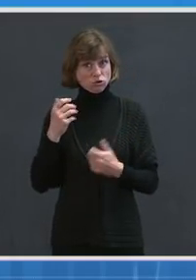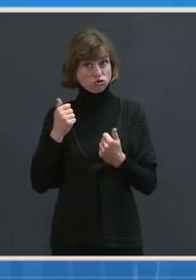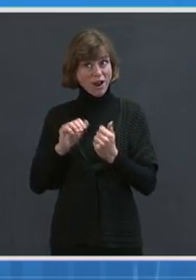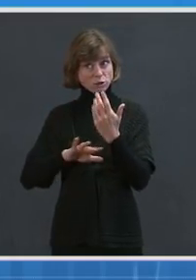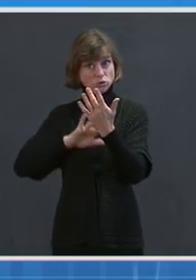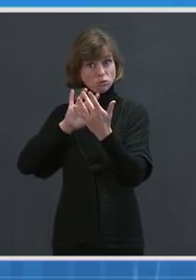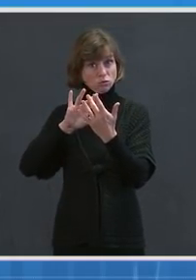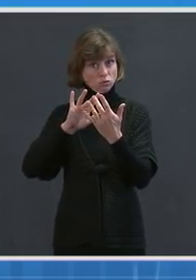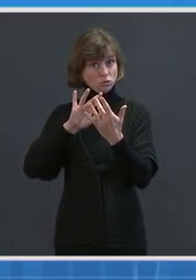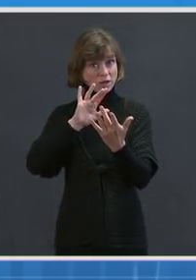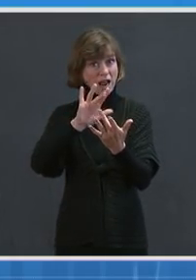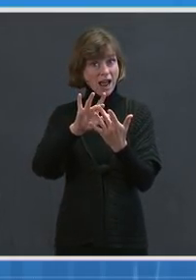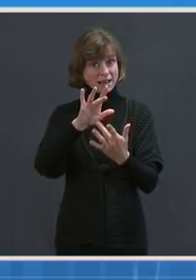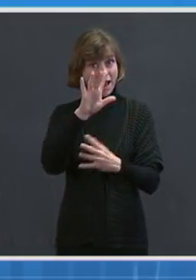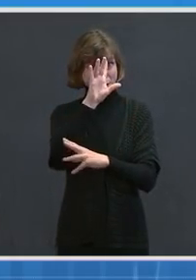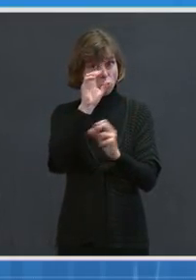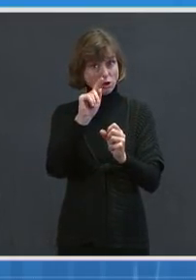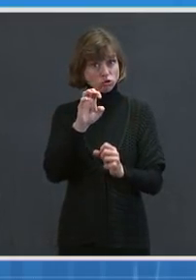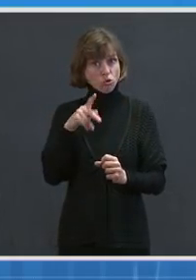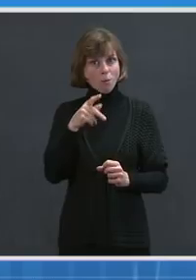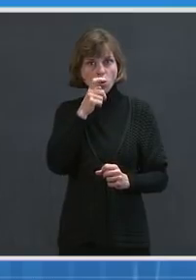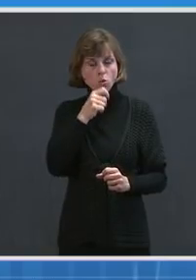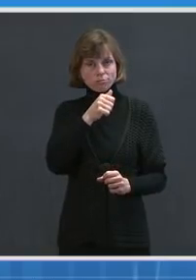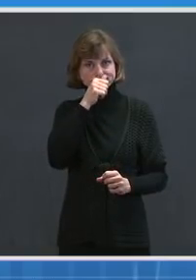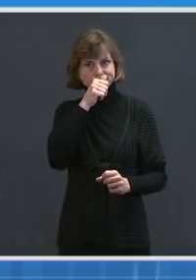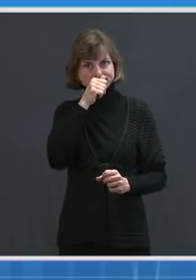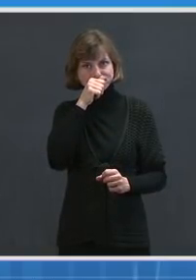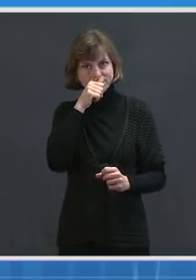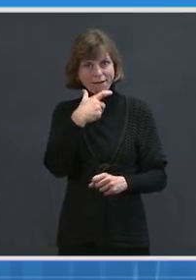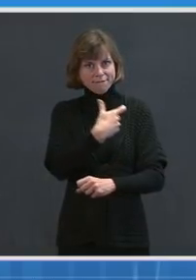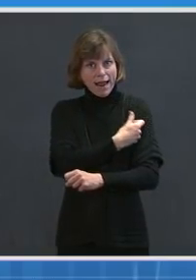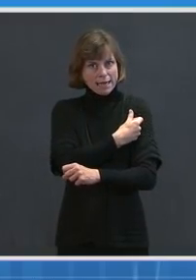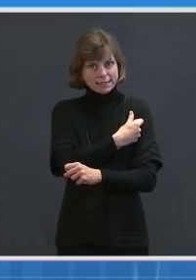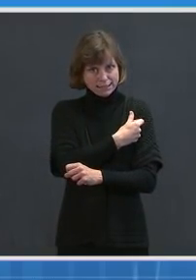who got his vaccine privately, about maybe doing a PSA?